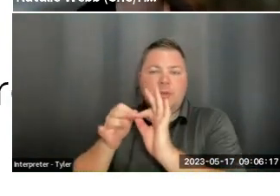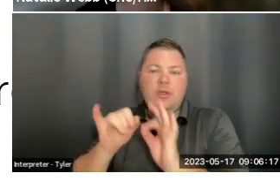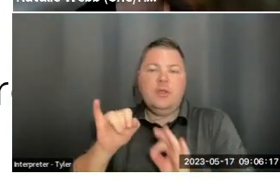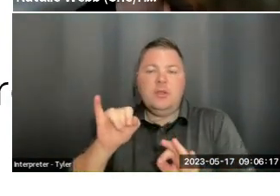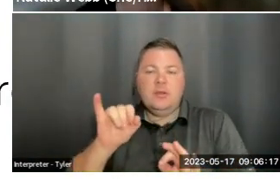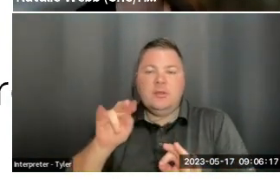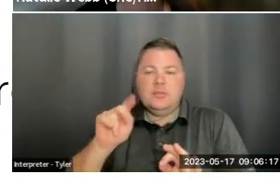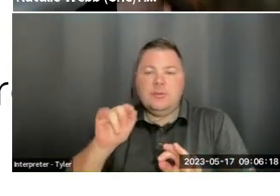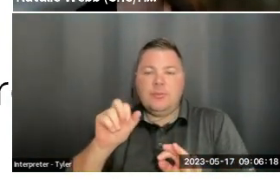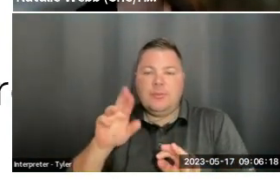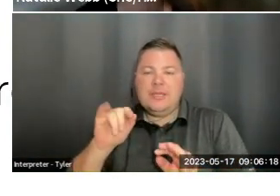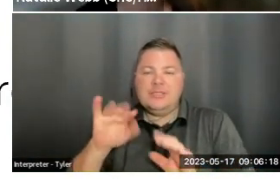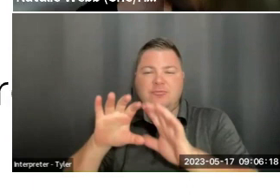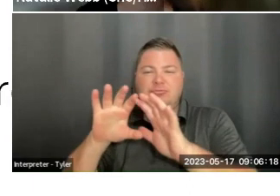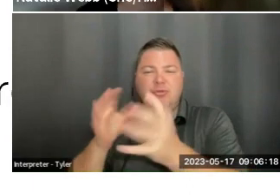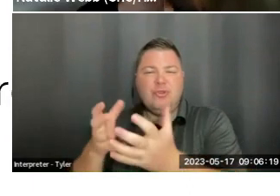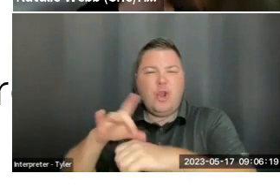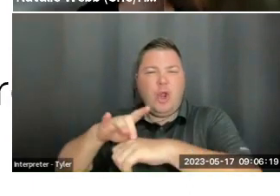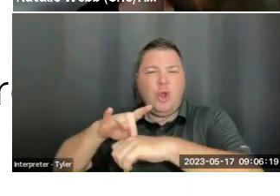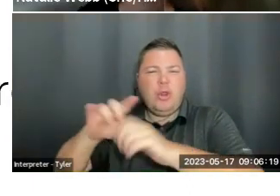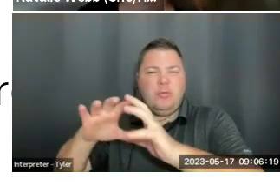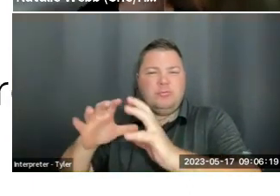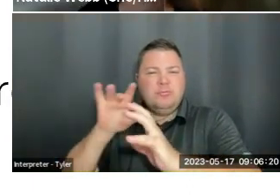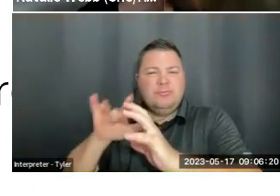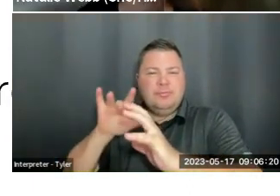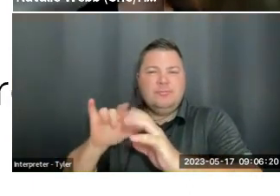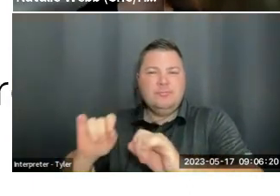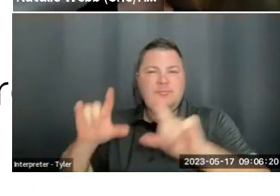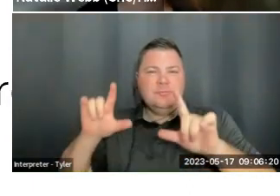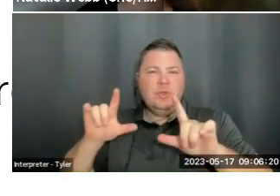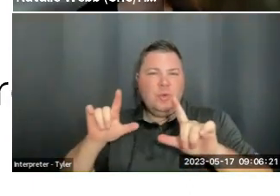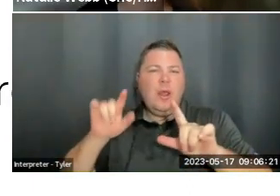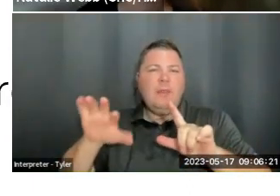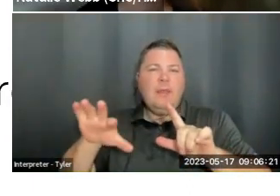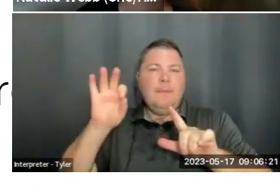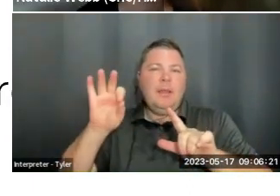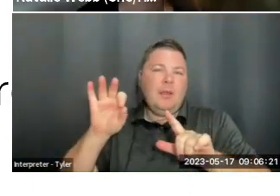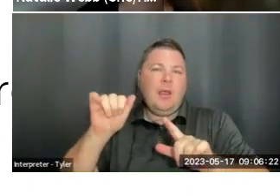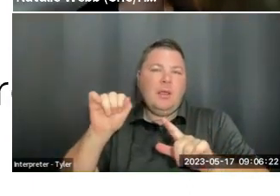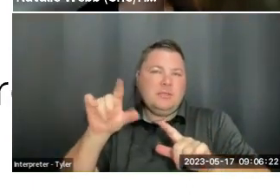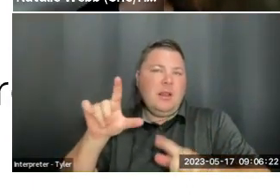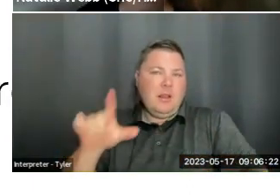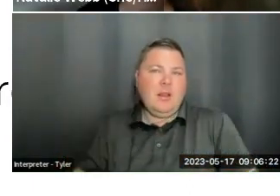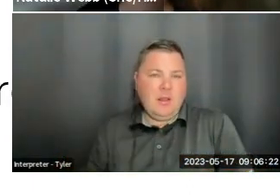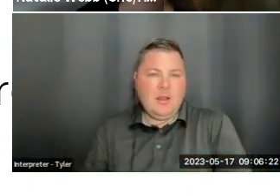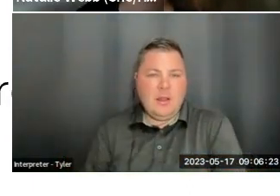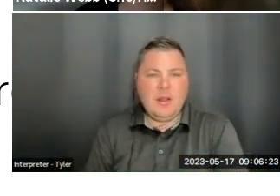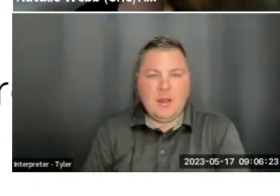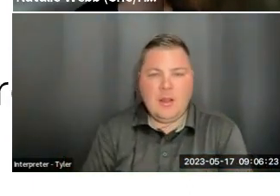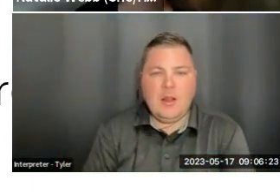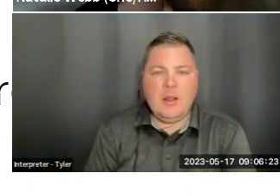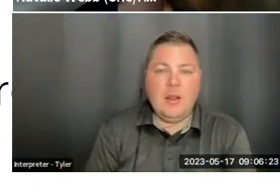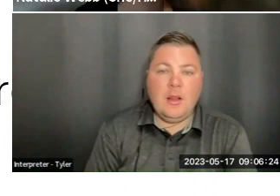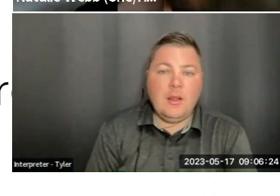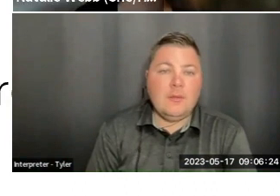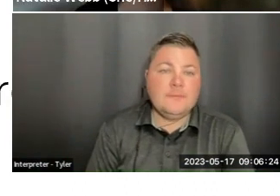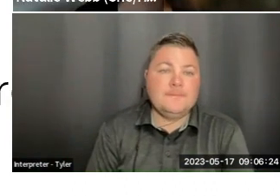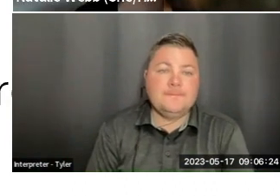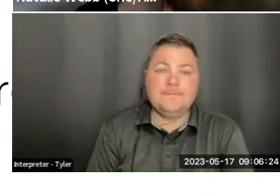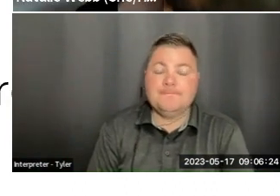interpreters with us. Select the interpretation option on the menu. It looks like a little globe.